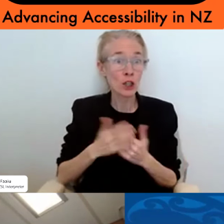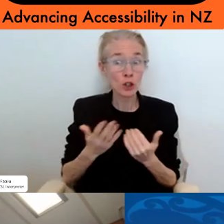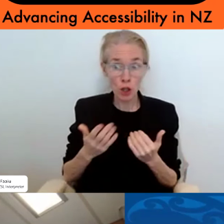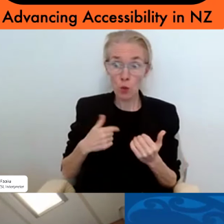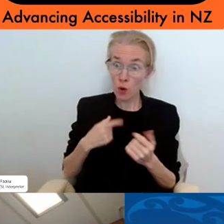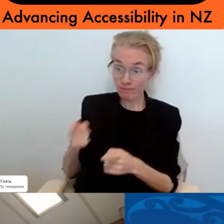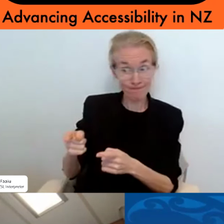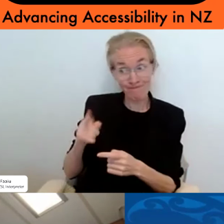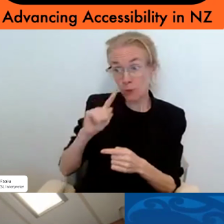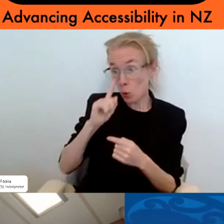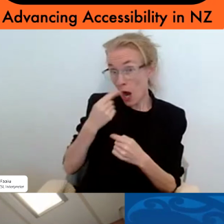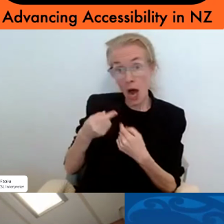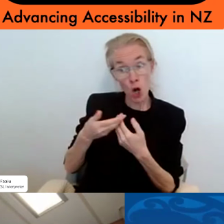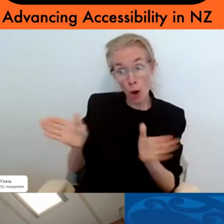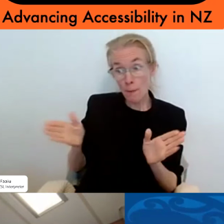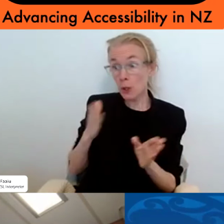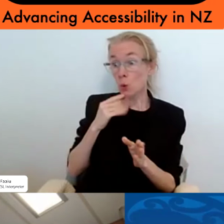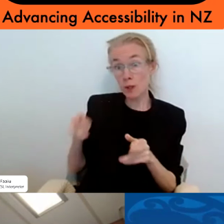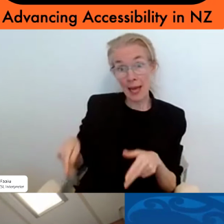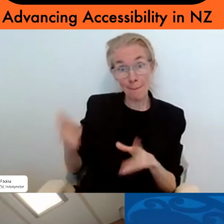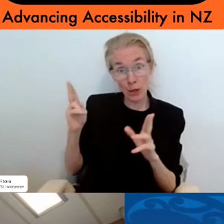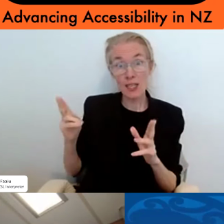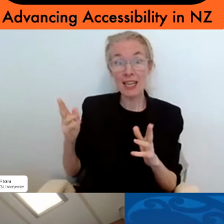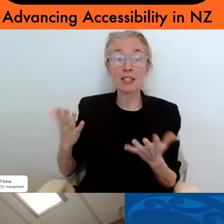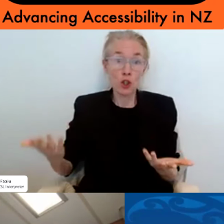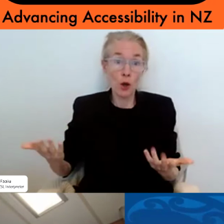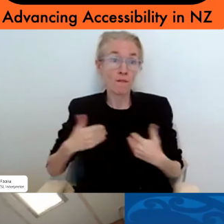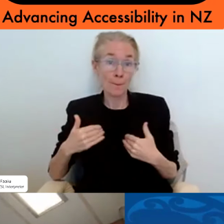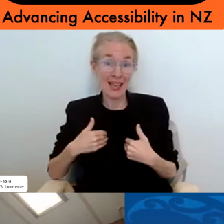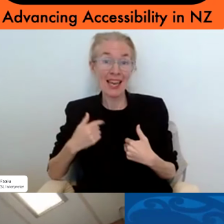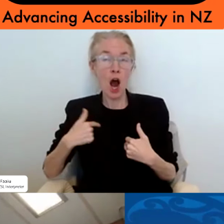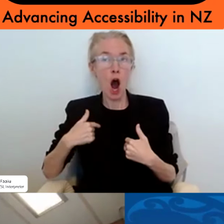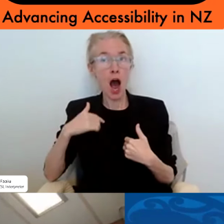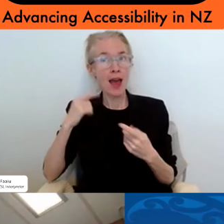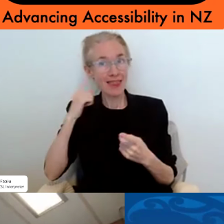And I'm a bit of a carrot and stick person, so I say yes, we can throw